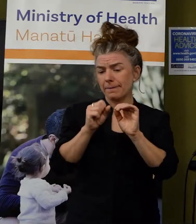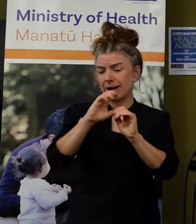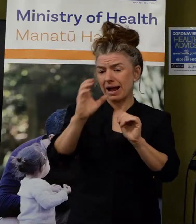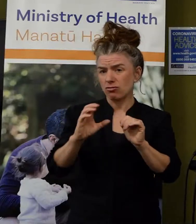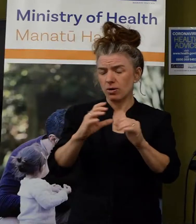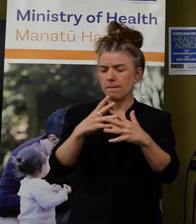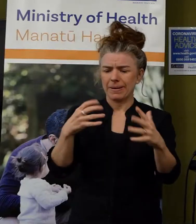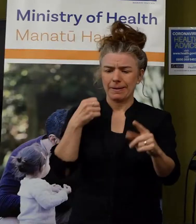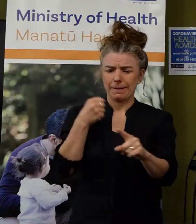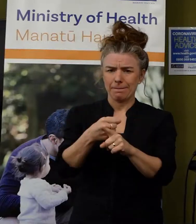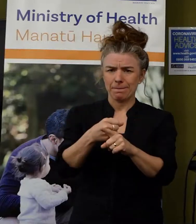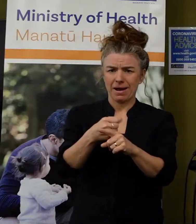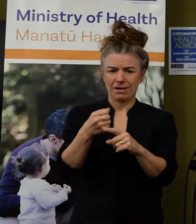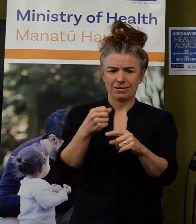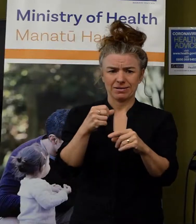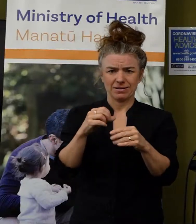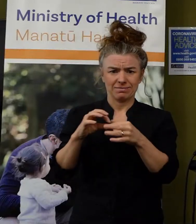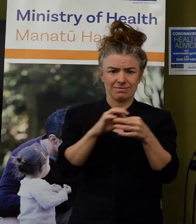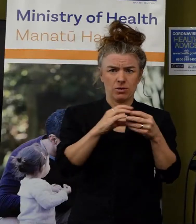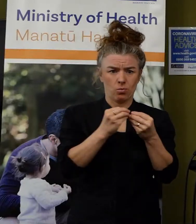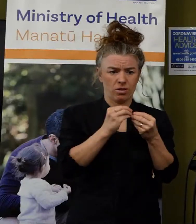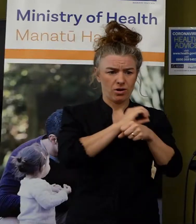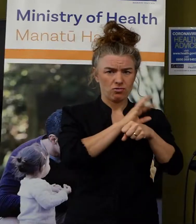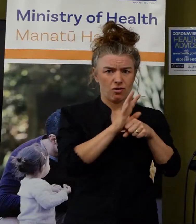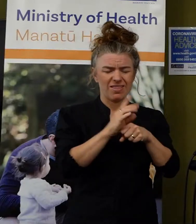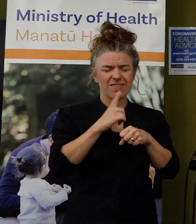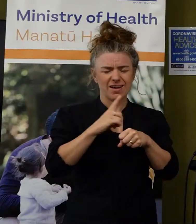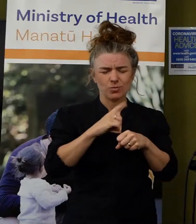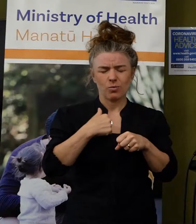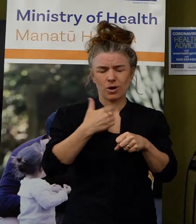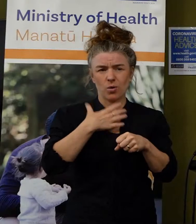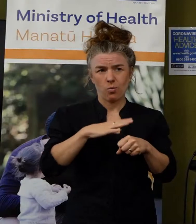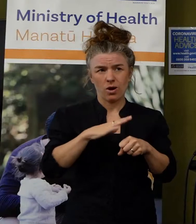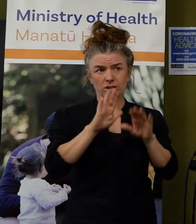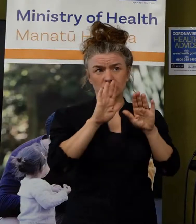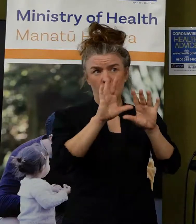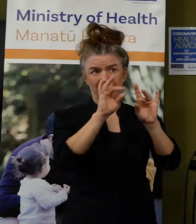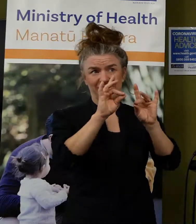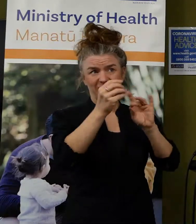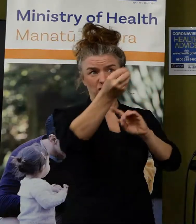And so that's a very strong reason for why we want to be both preventing the infection getting to the Pacific,